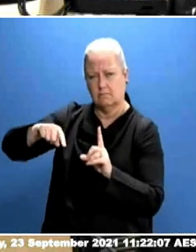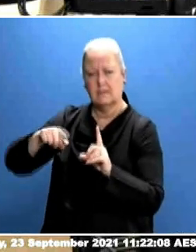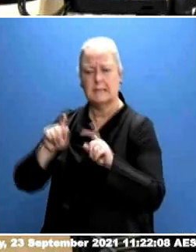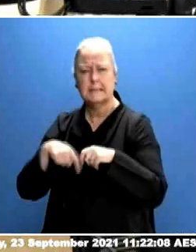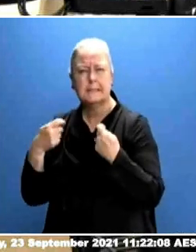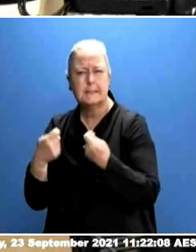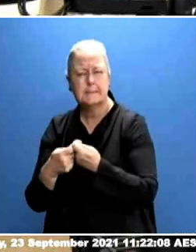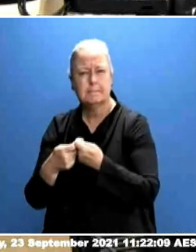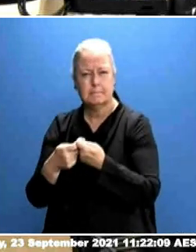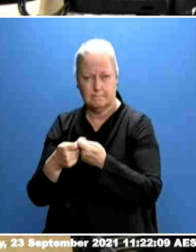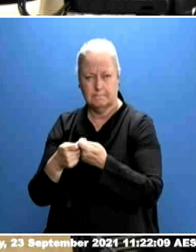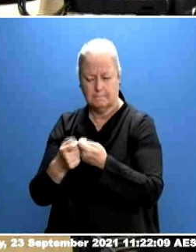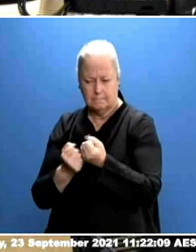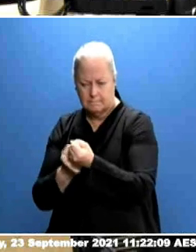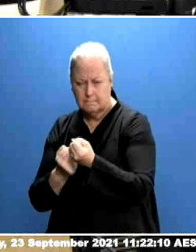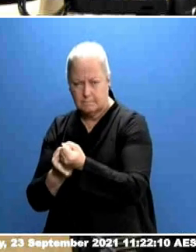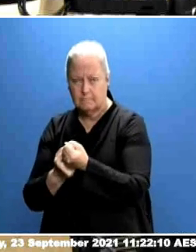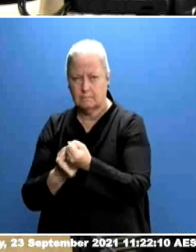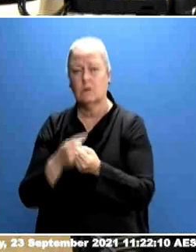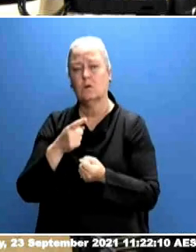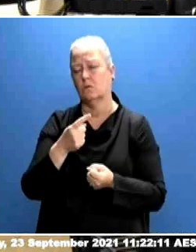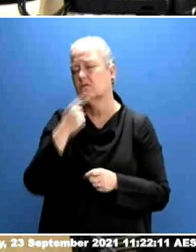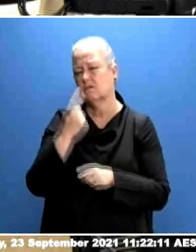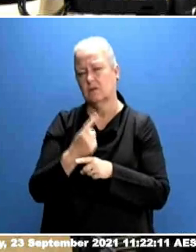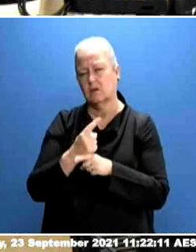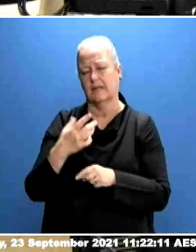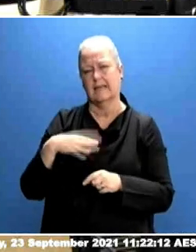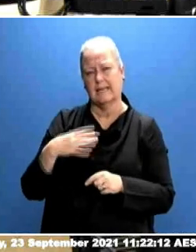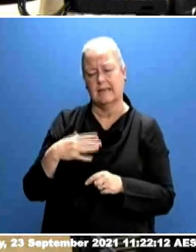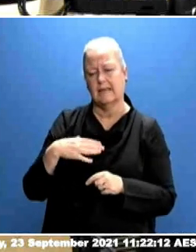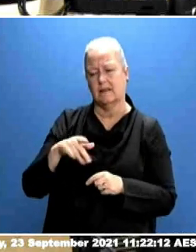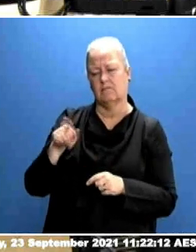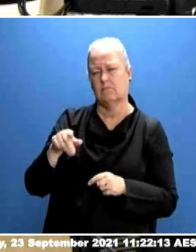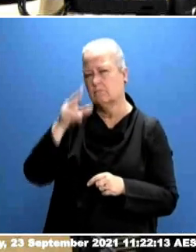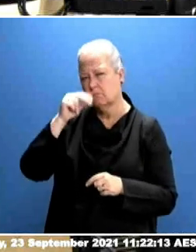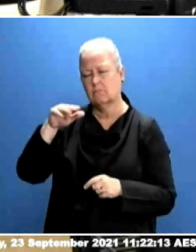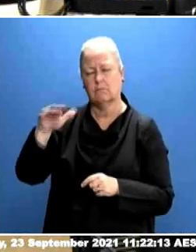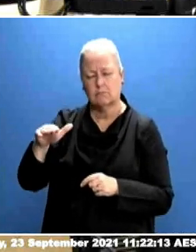You've noted there's an ongoing need for an on-site child and adolescent psychiatrist to provide ongoing treatment